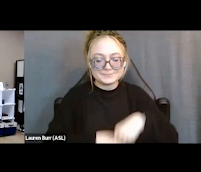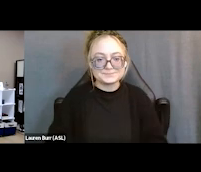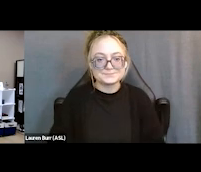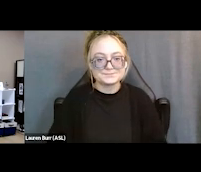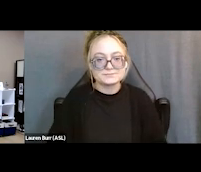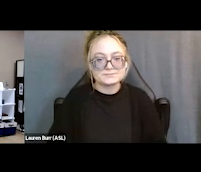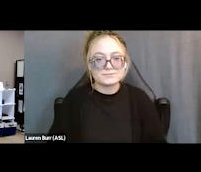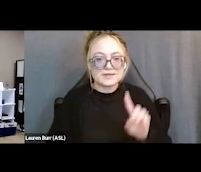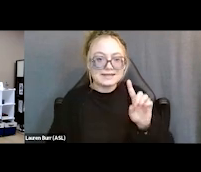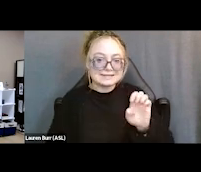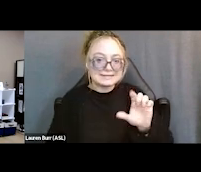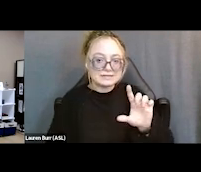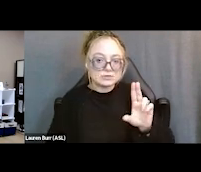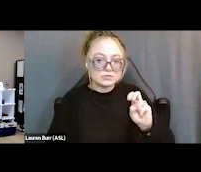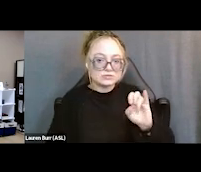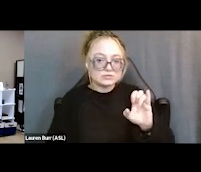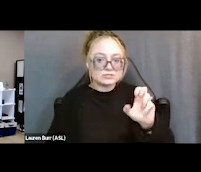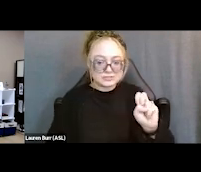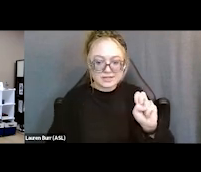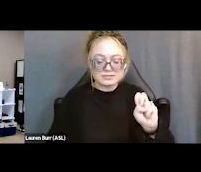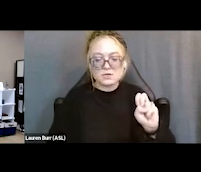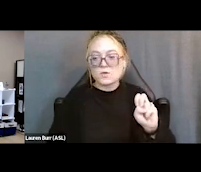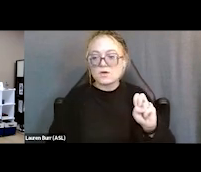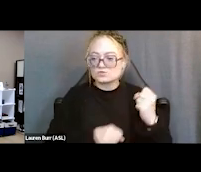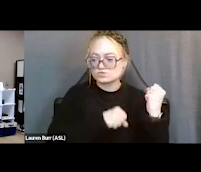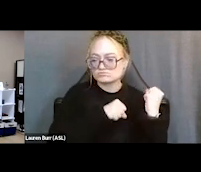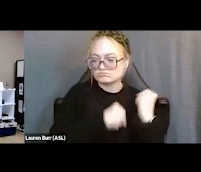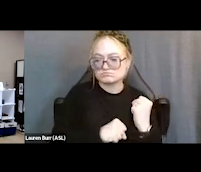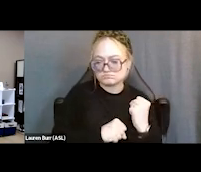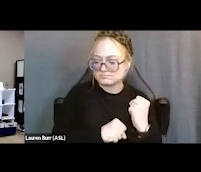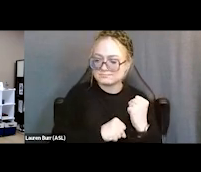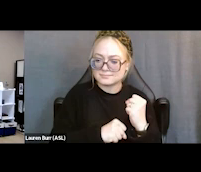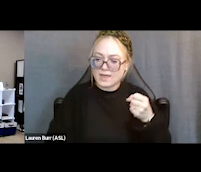Delusions are basically strongly held beliefs. They usually don't line up with evidence